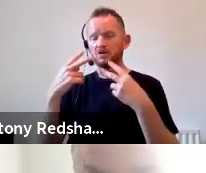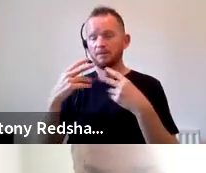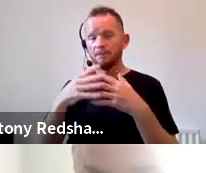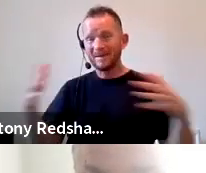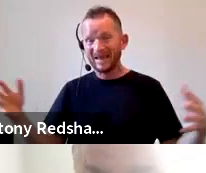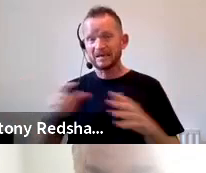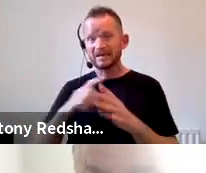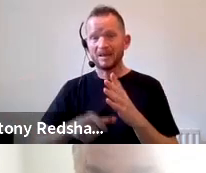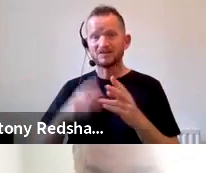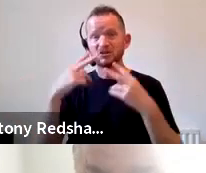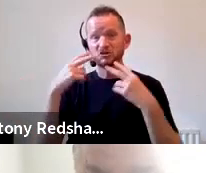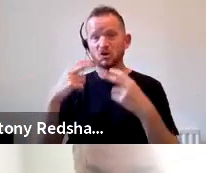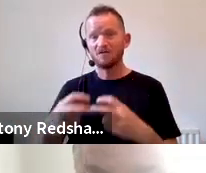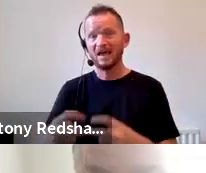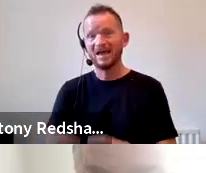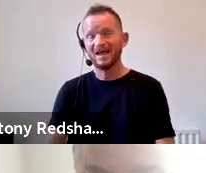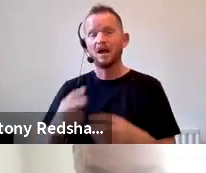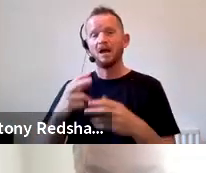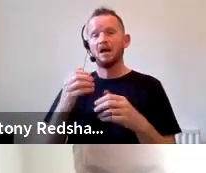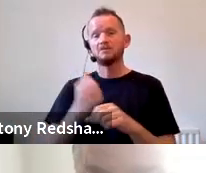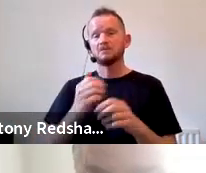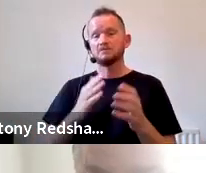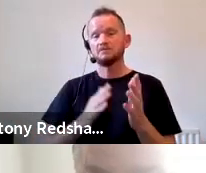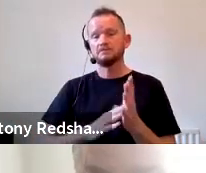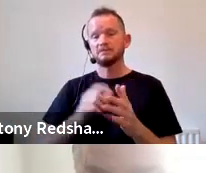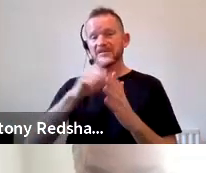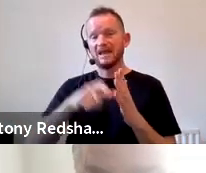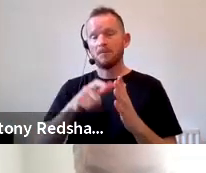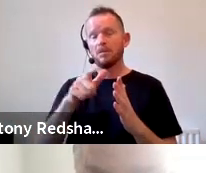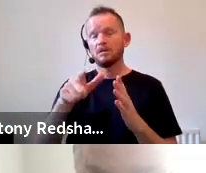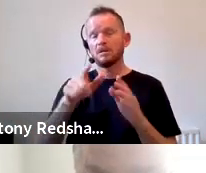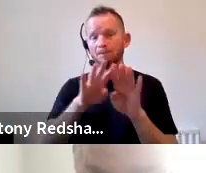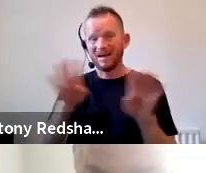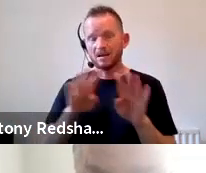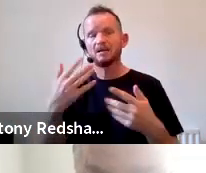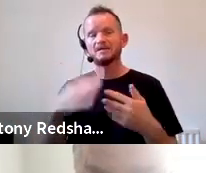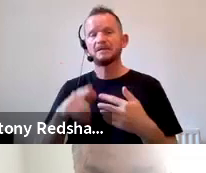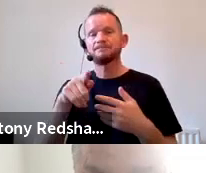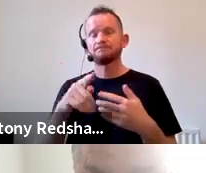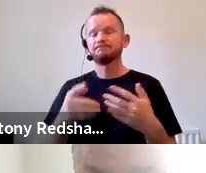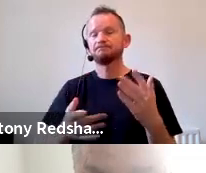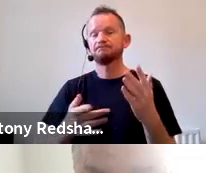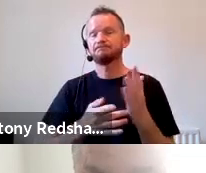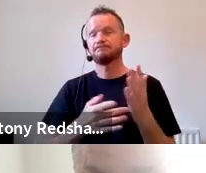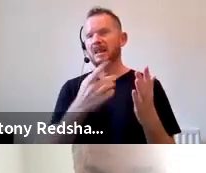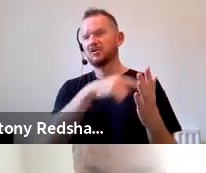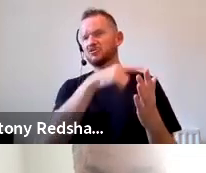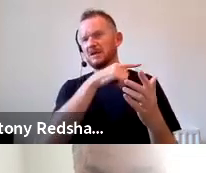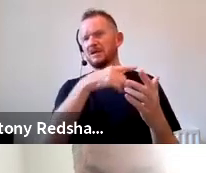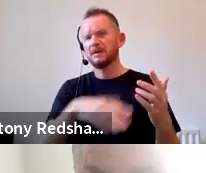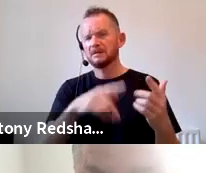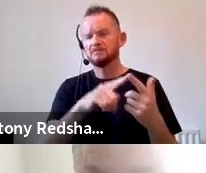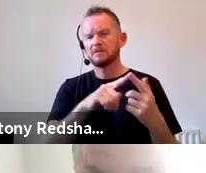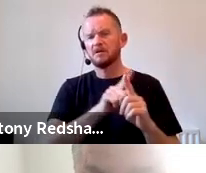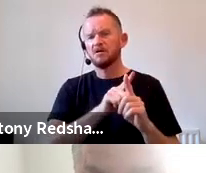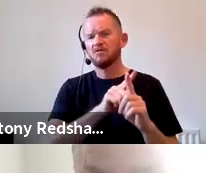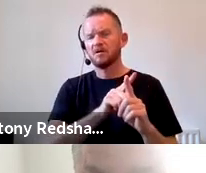The big disability survey that our great sponsors to disable people's panel did in the middle of that, the last year.